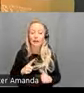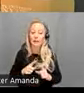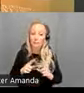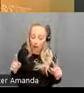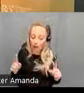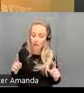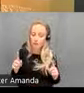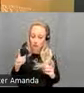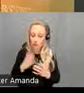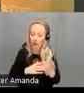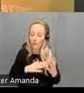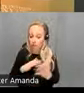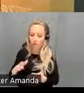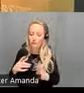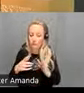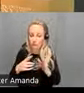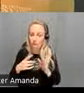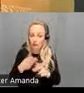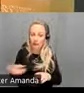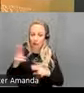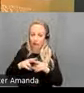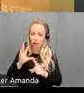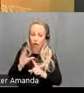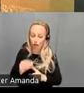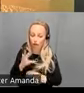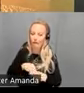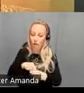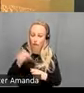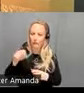been like one study that has shown that increased cultural involvement even if it's by yourself